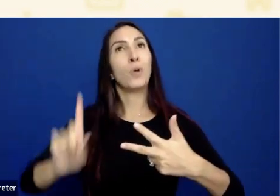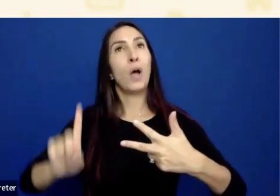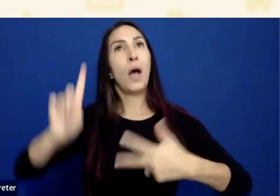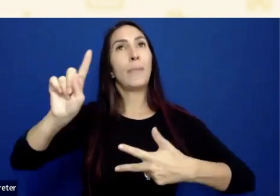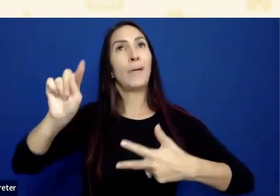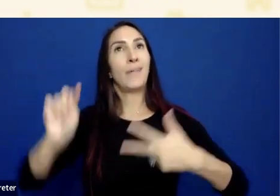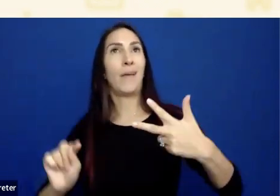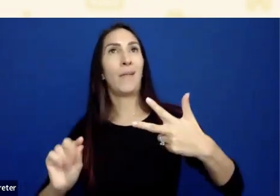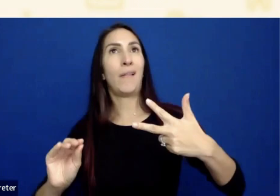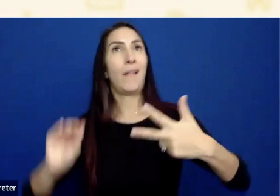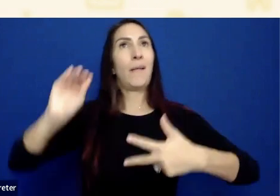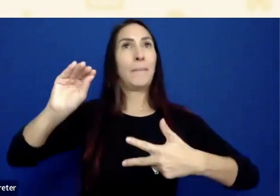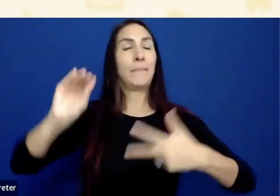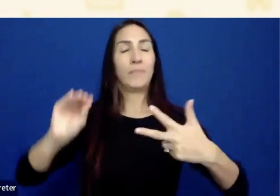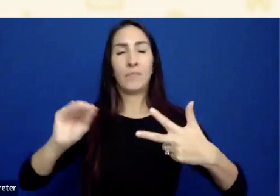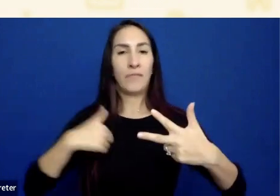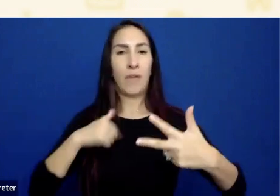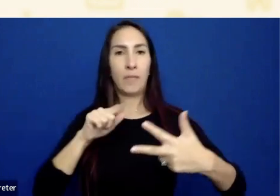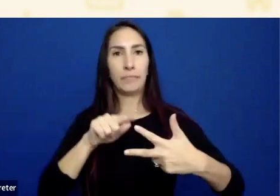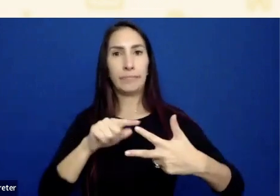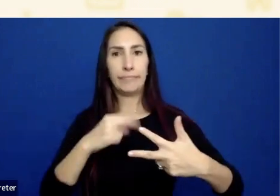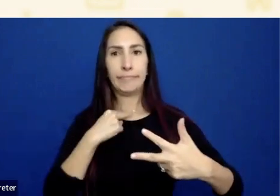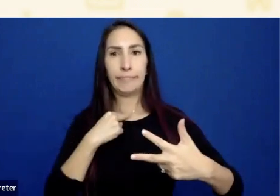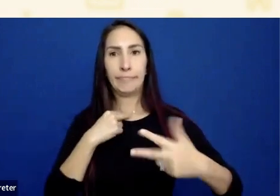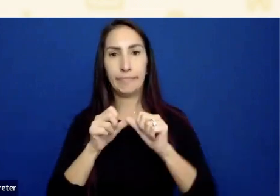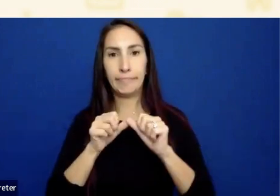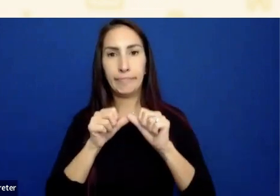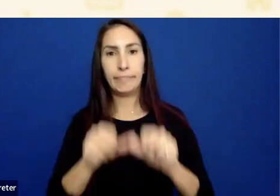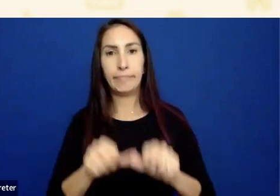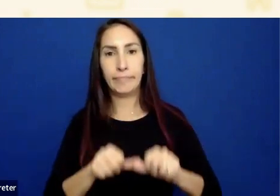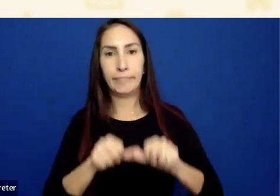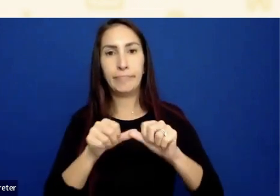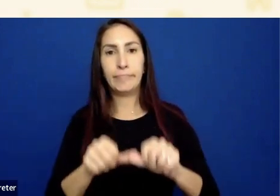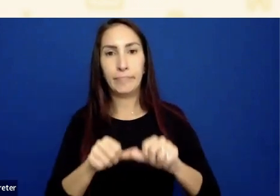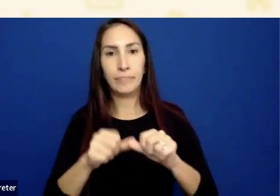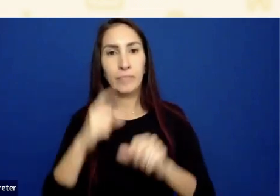You were just stuck in the one because the modal opened. Indeed, yes.